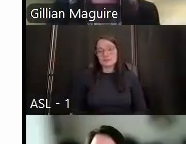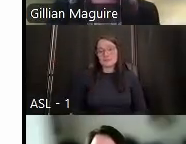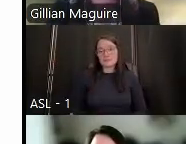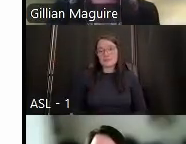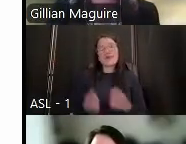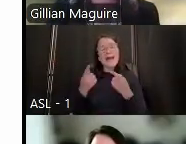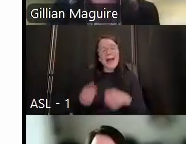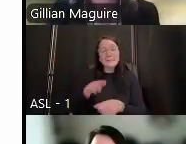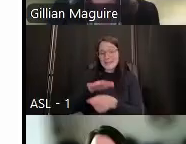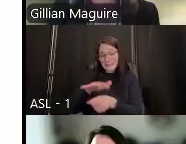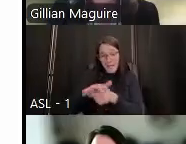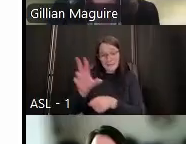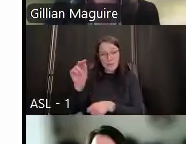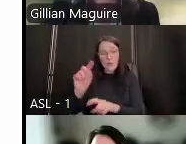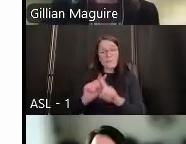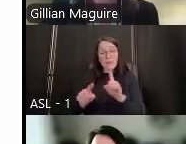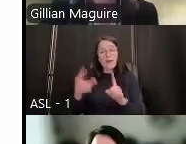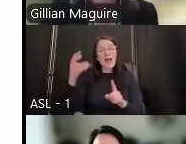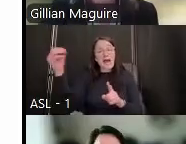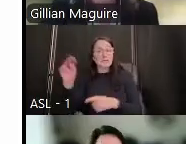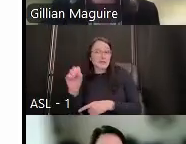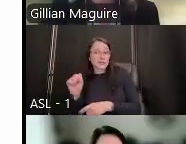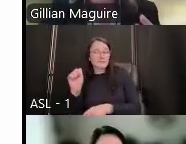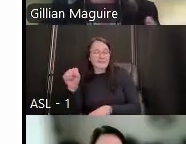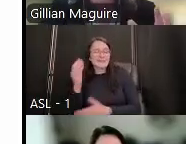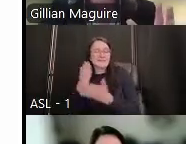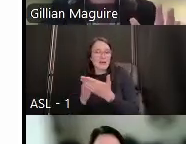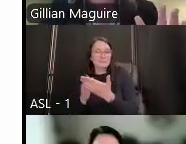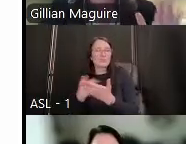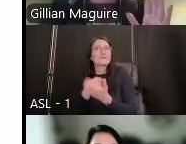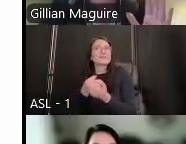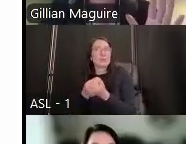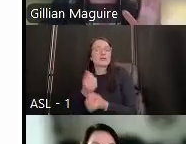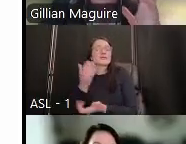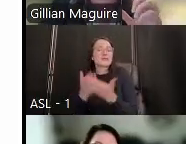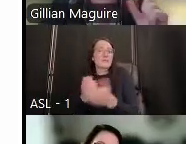supported some of that growth in the past. Not enough for me to sort of have data I can sort of